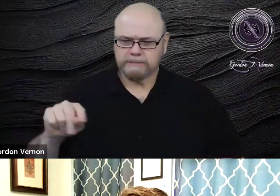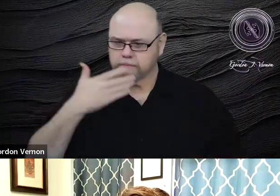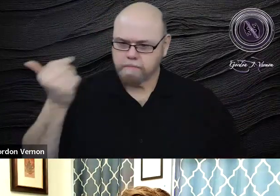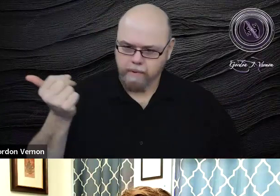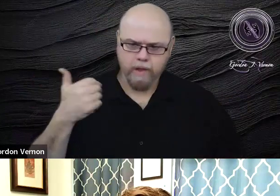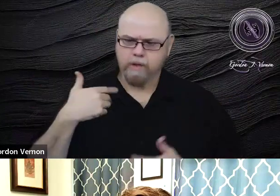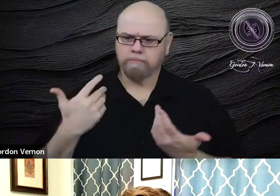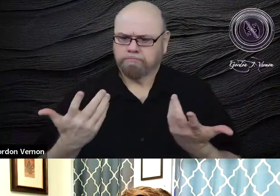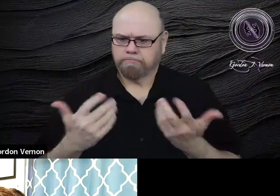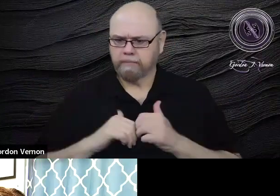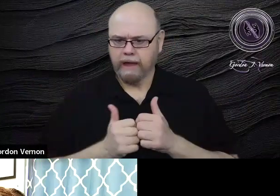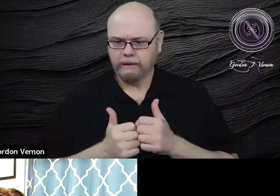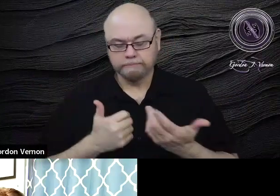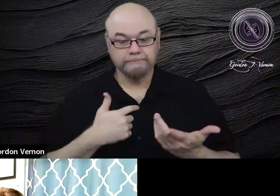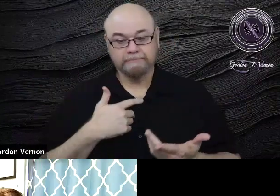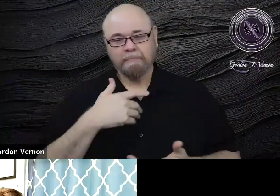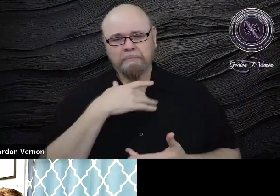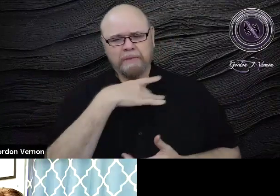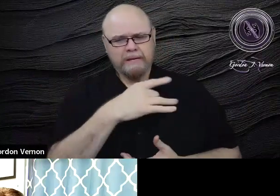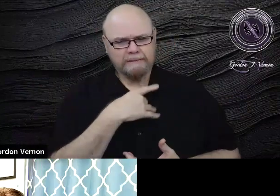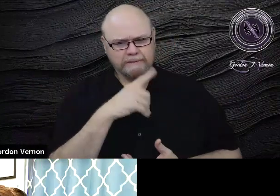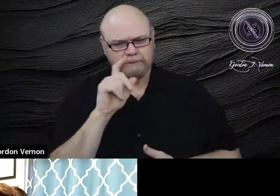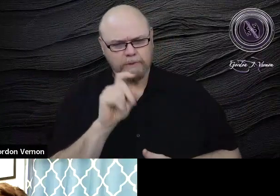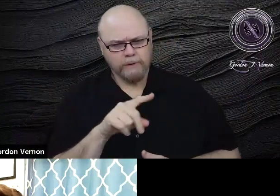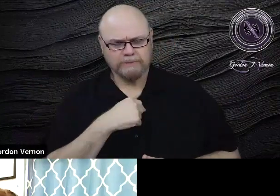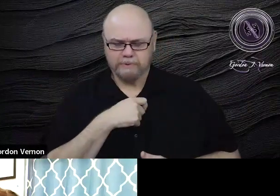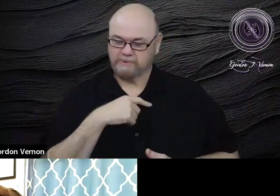it's very simple to measure participants body movements